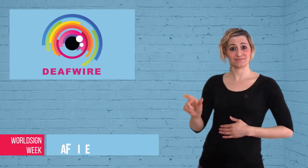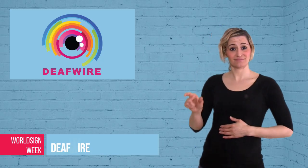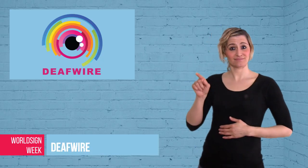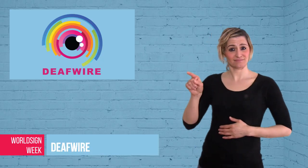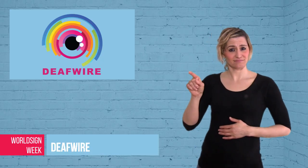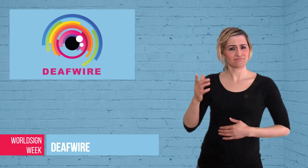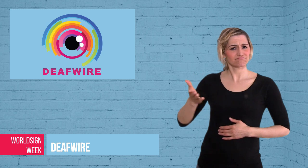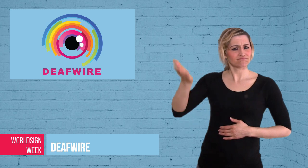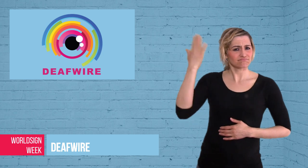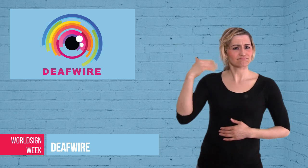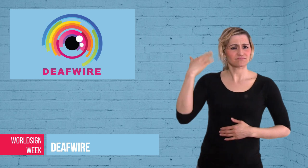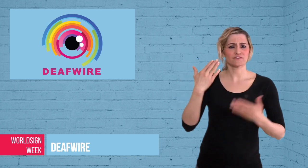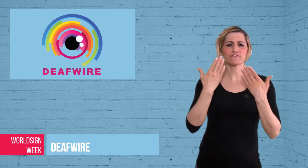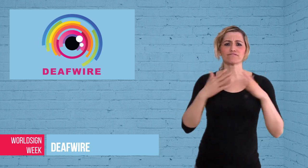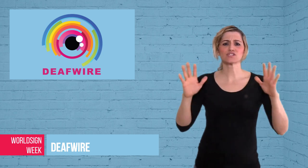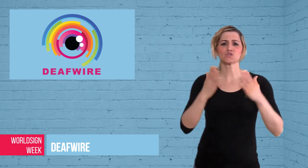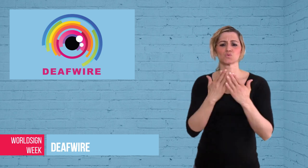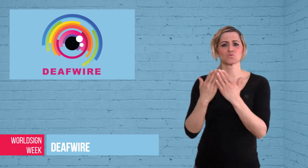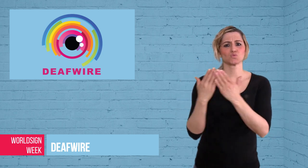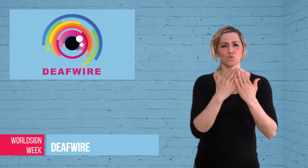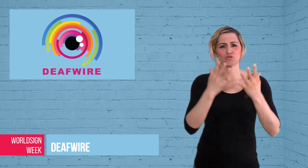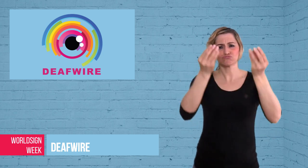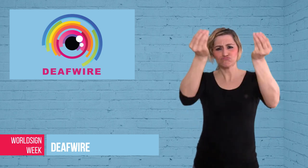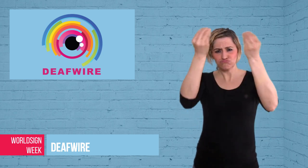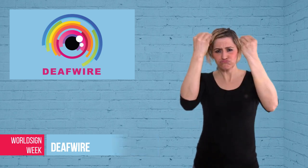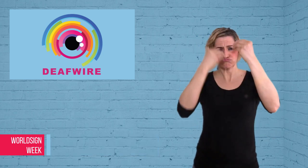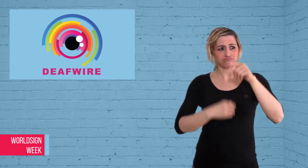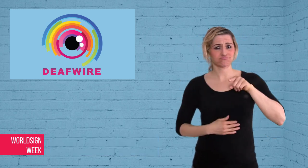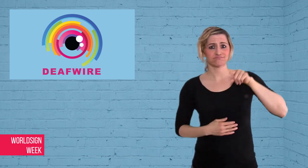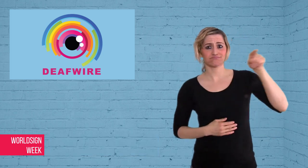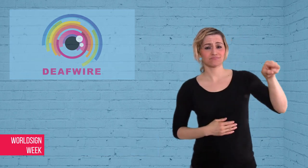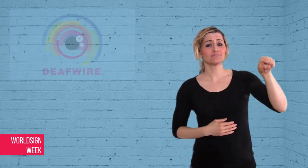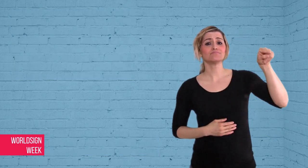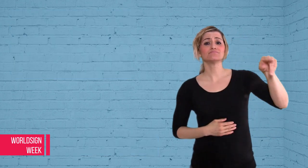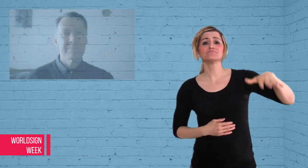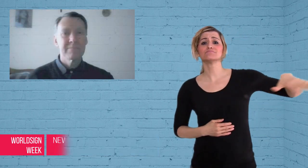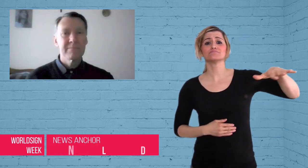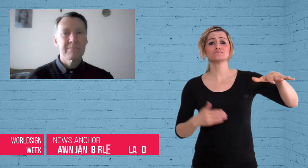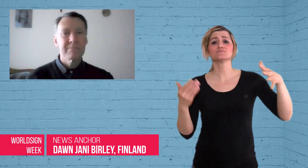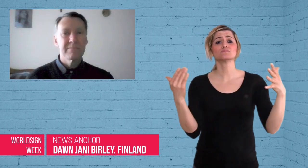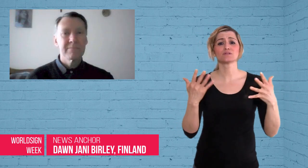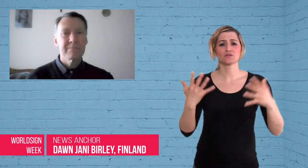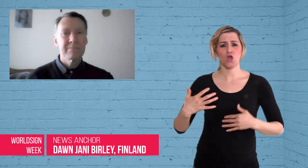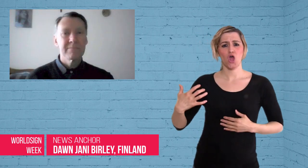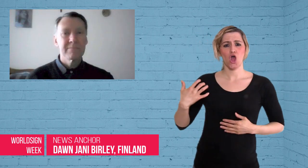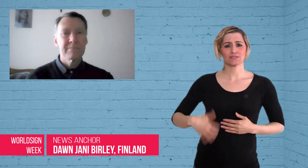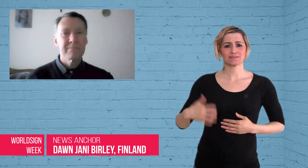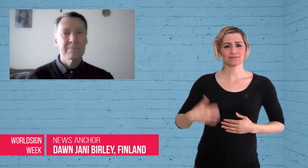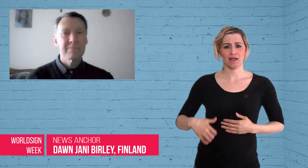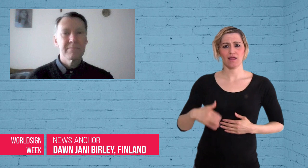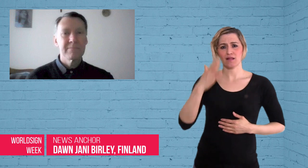Dawn: A former student at a Argentinian